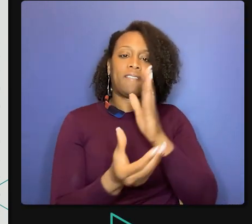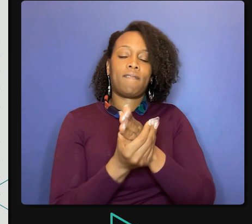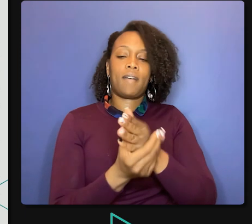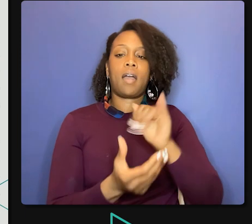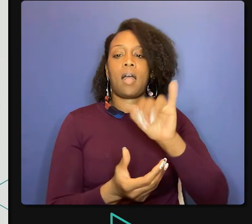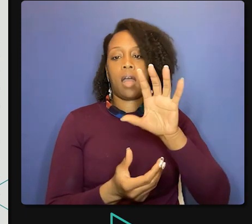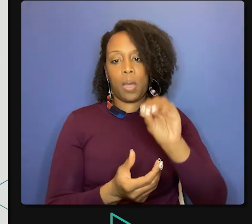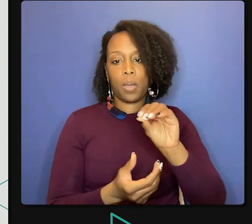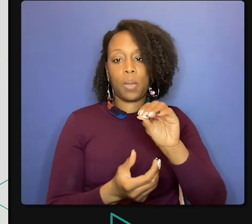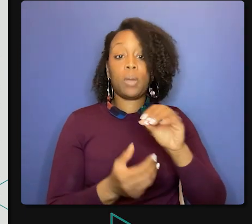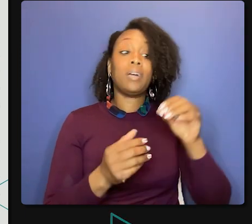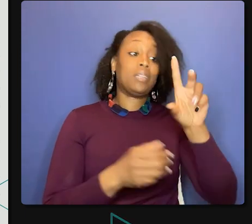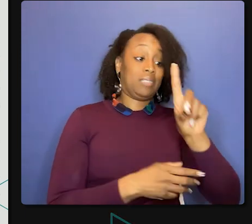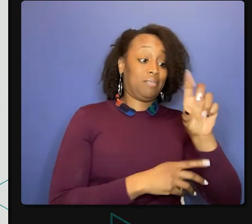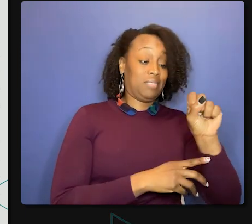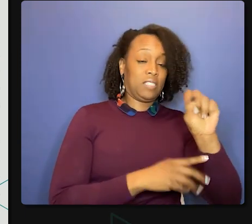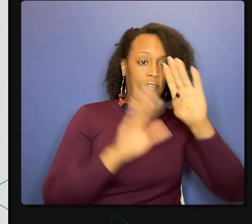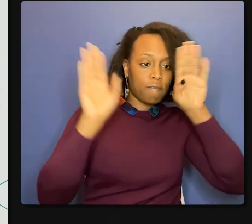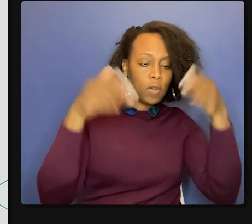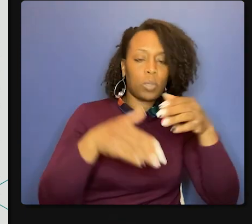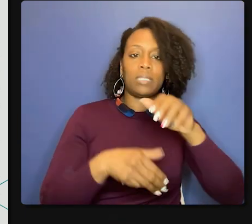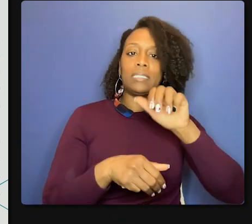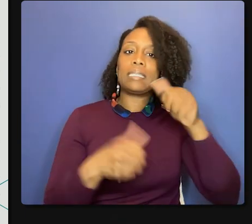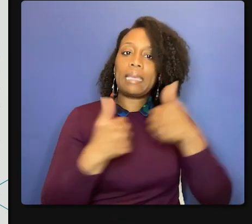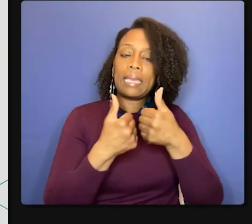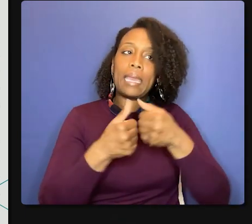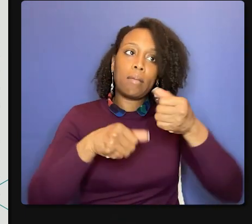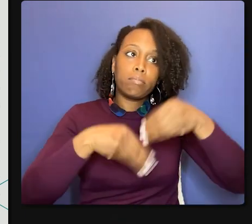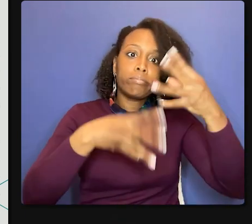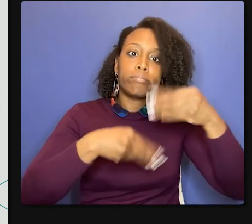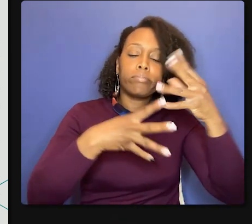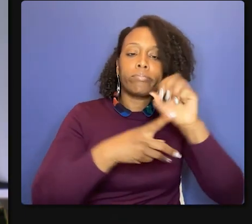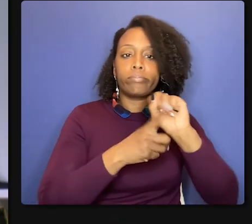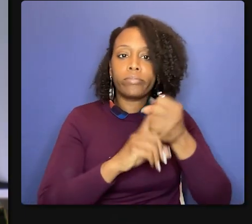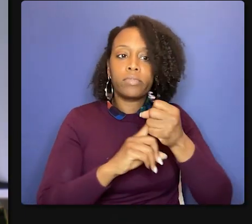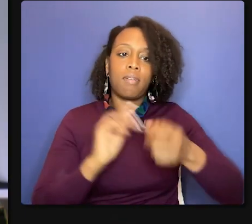And DirectStorage is really focusing on game loading scenarios and high performance.